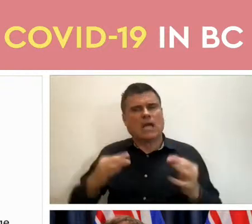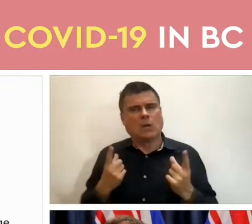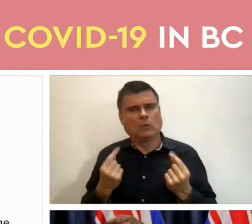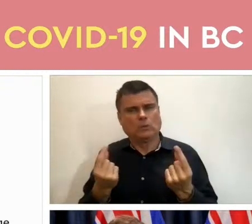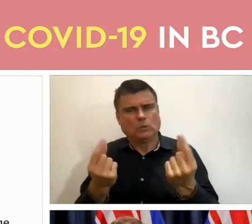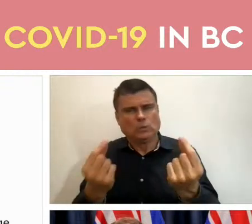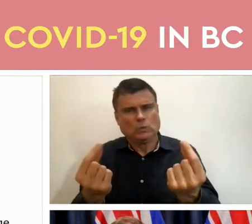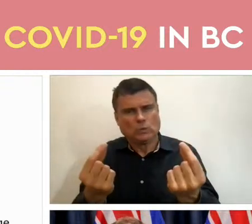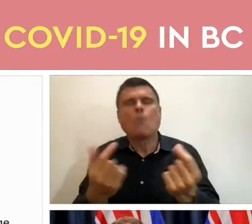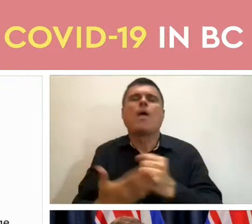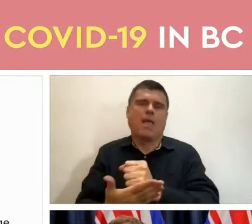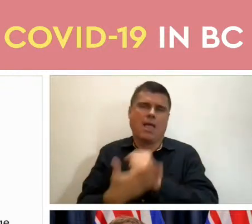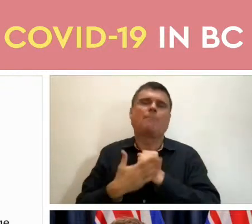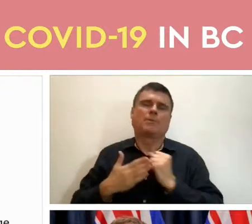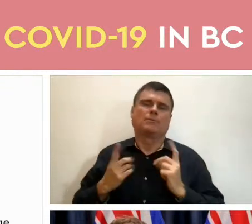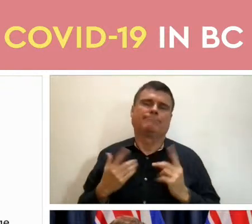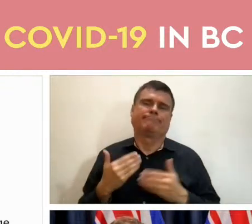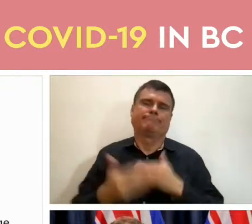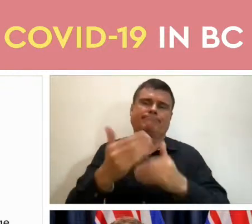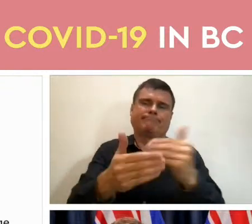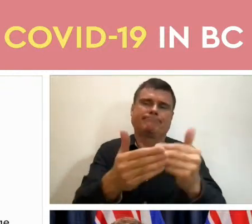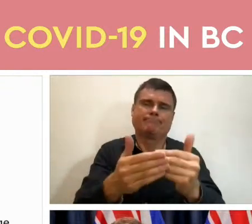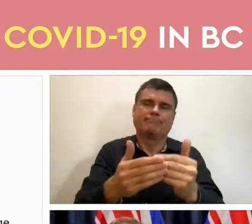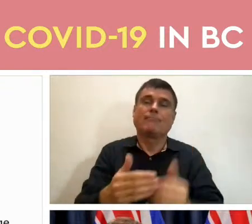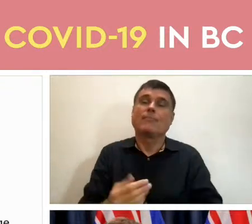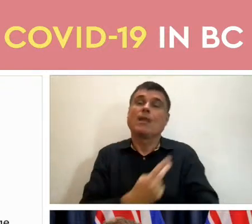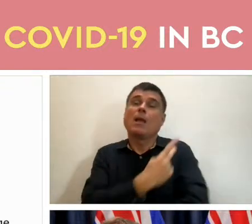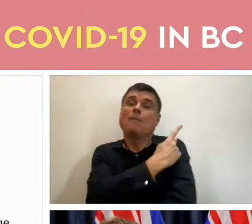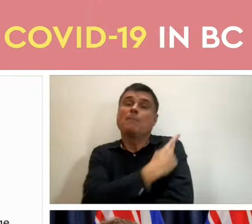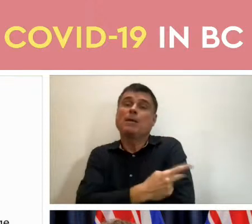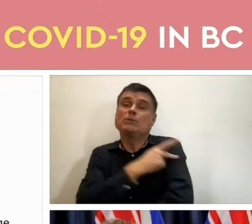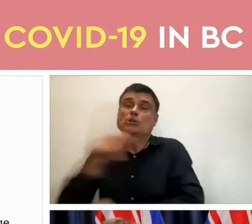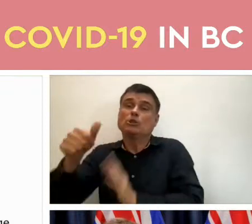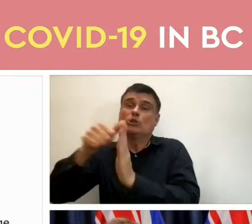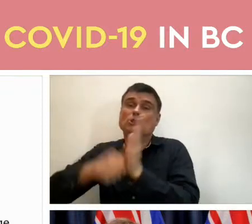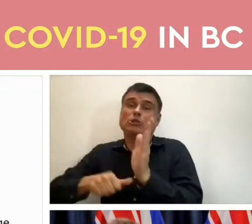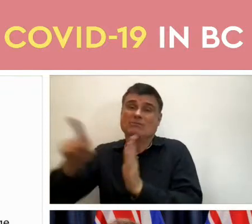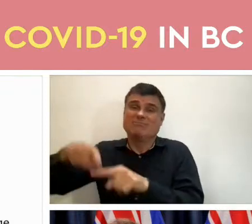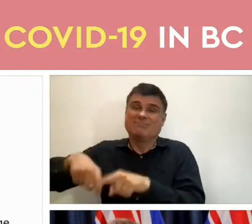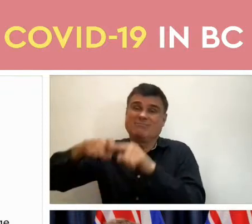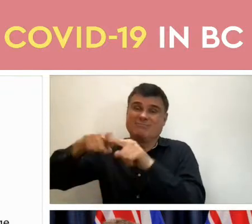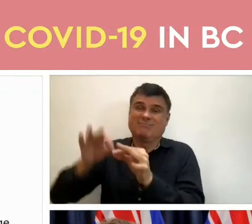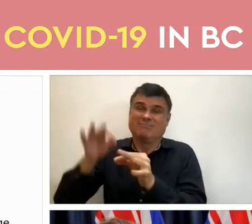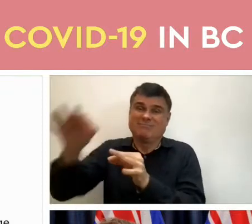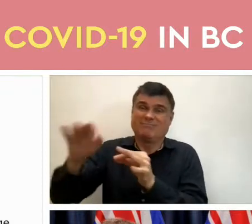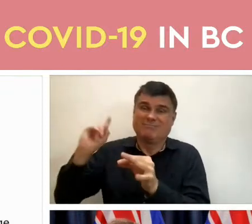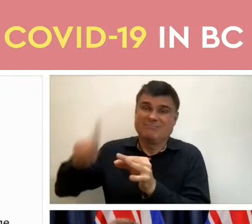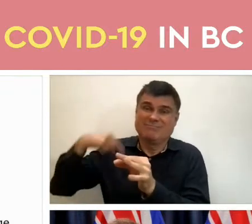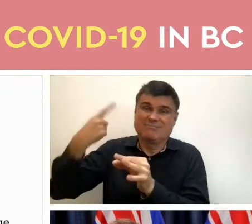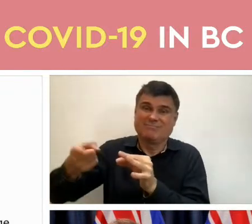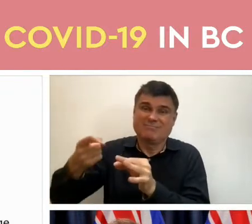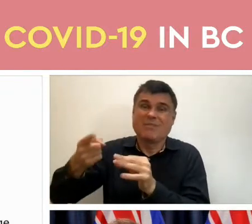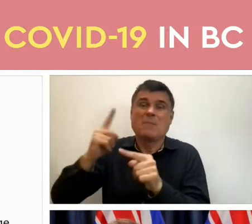Patients whose surgeries are postponed these past now weeks and those impacts right now and